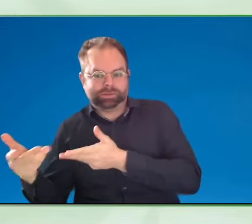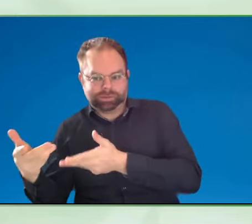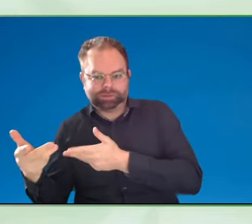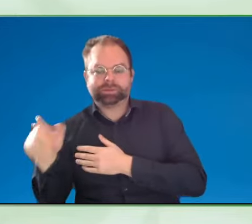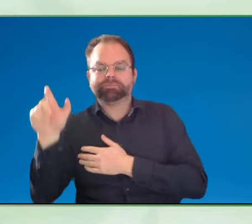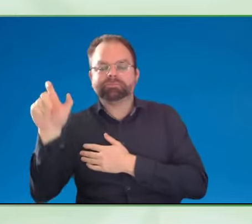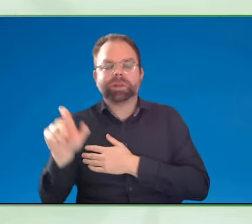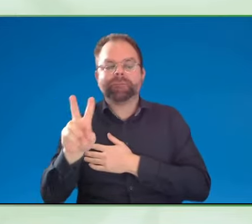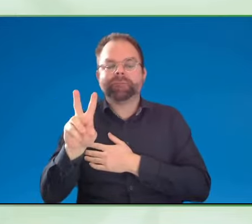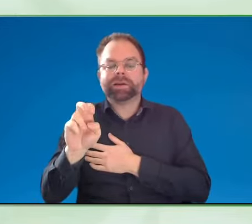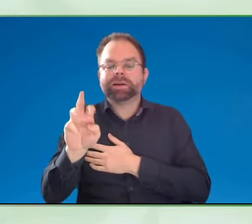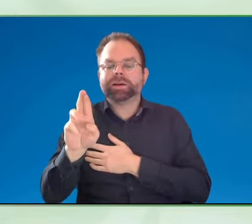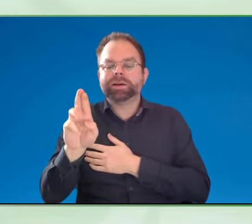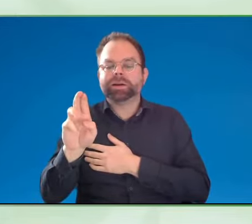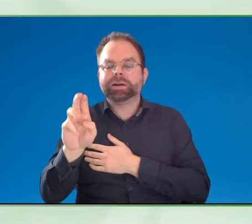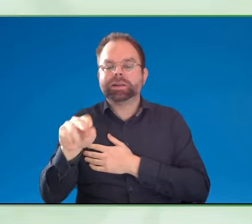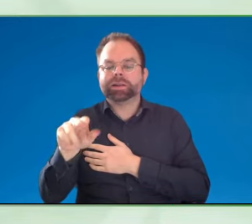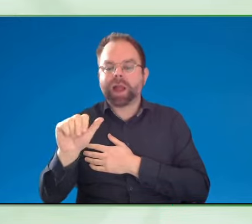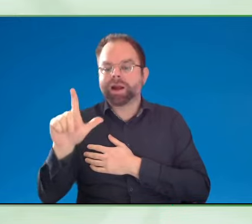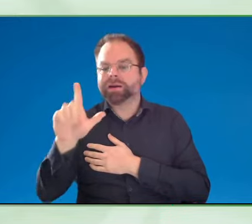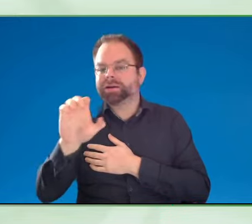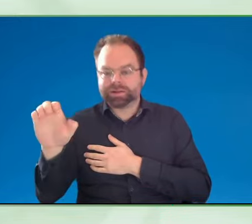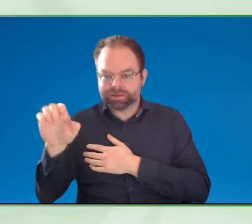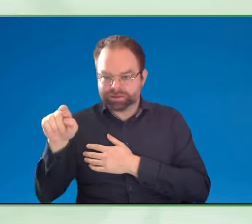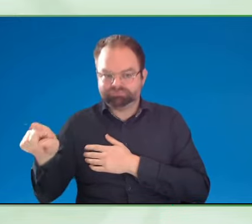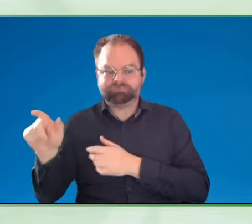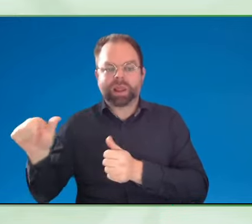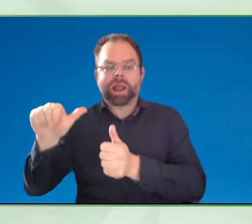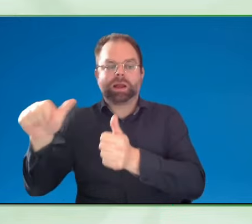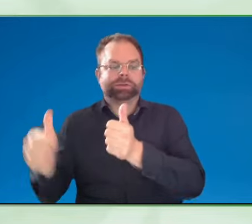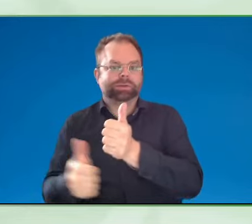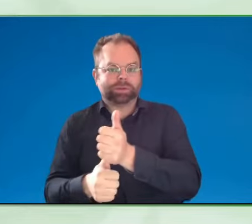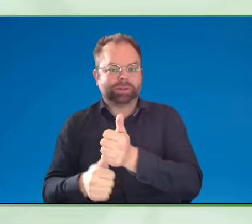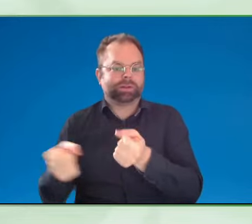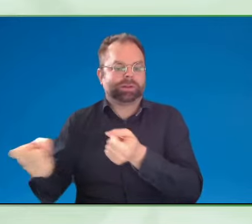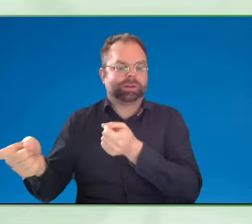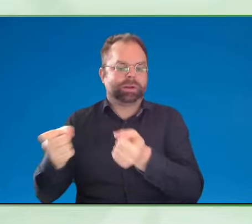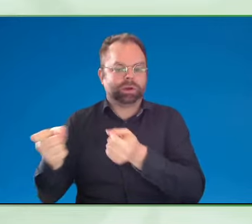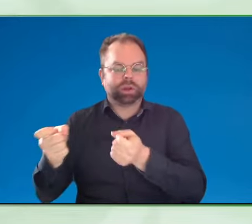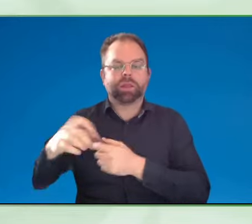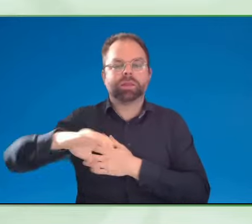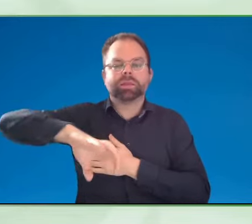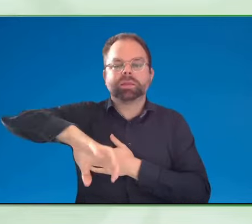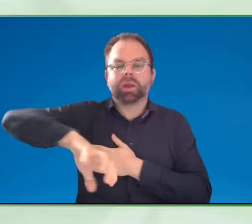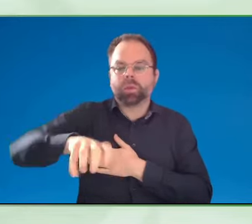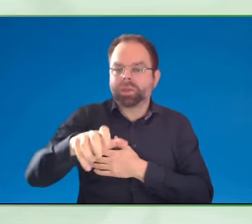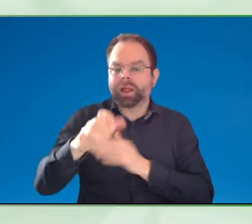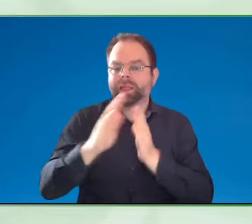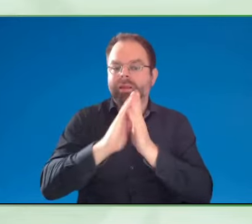So I am Verena, and for all of those listening to us as well as at home or all of the world